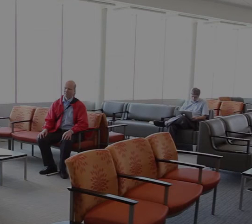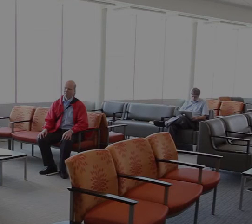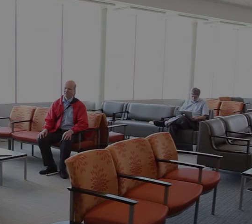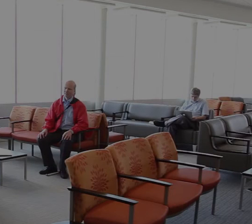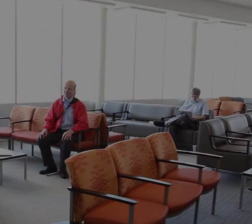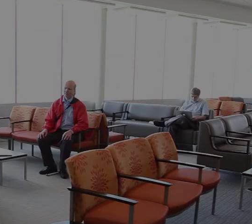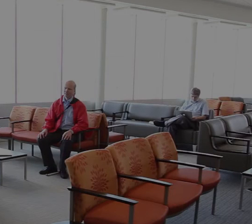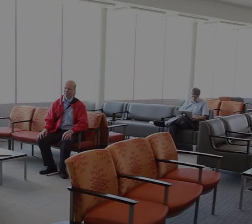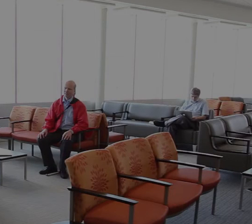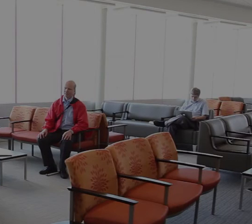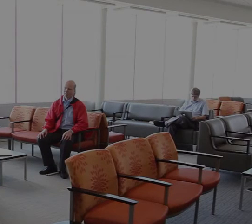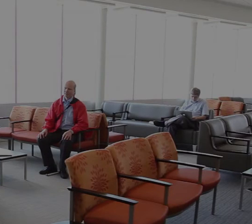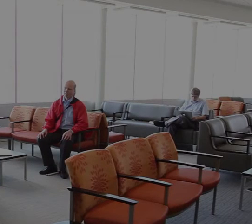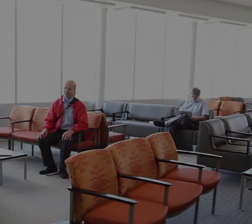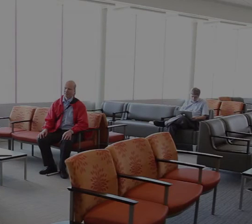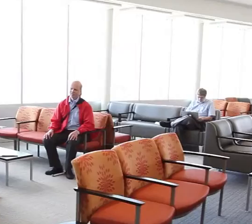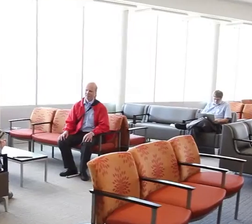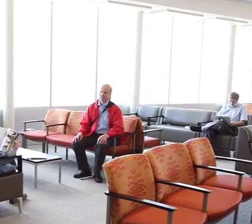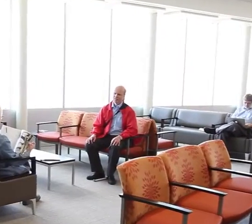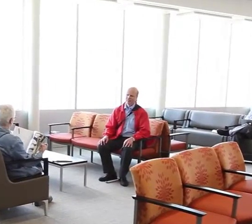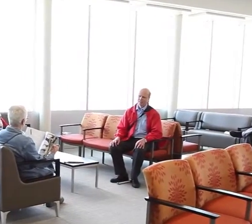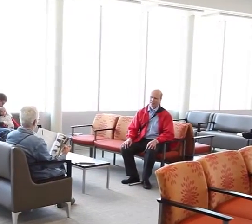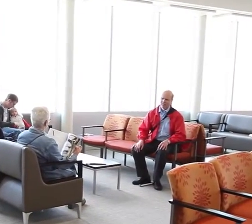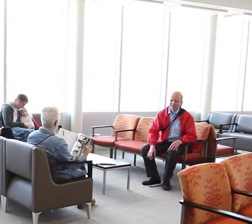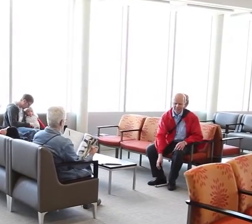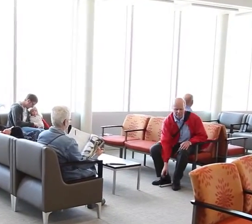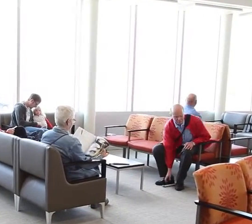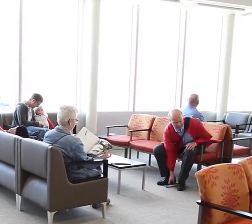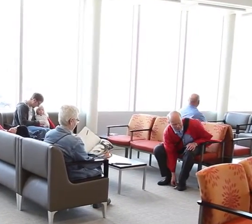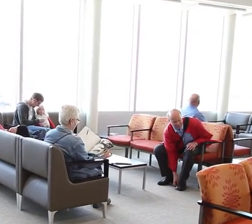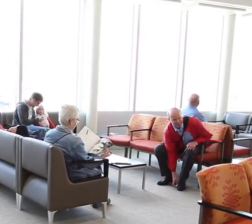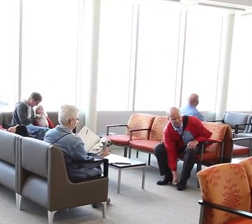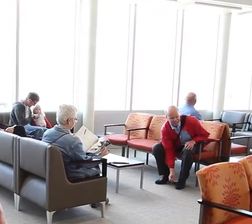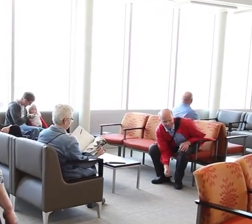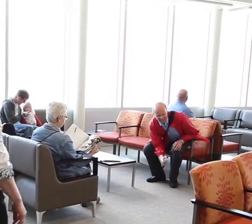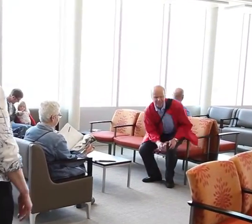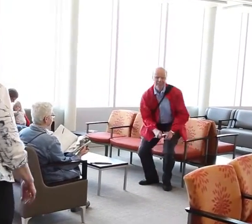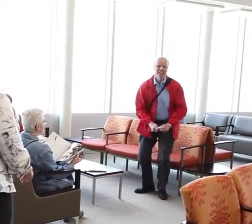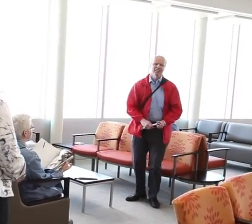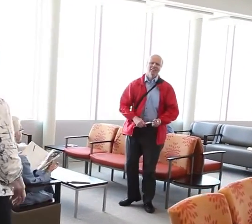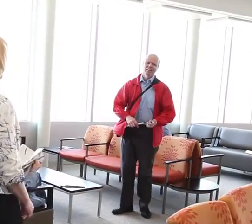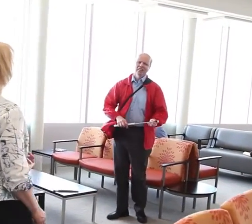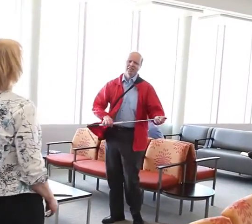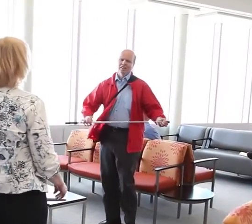how they prefer to be guided. Mr. Hoenig? - Yup, that's me. - Oh!